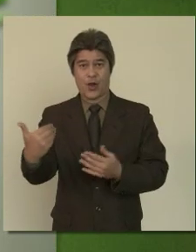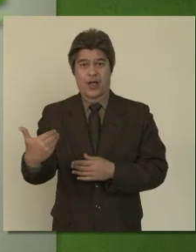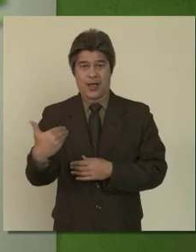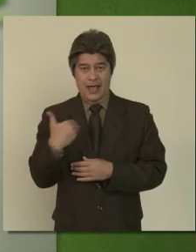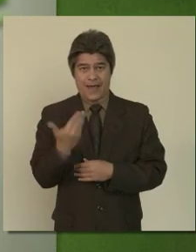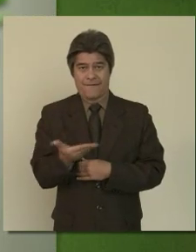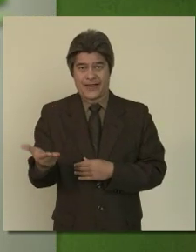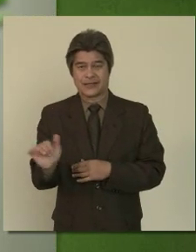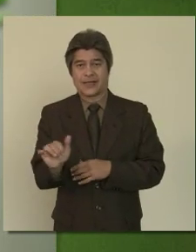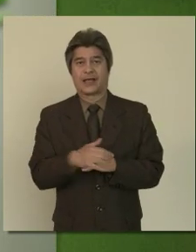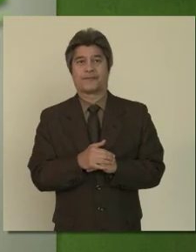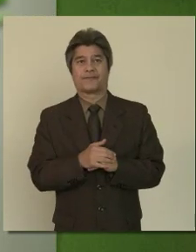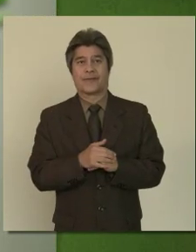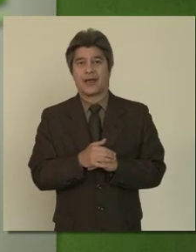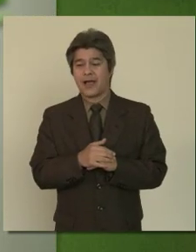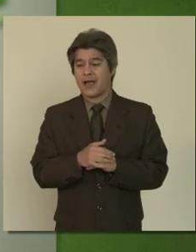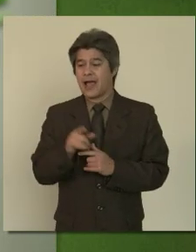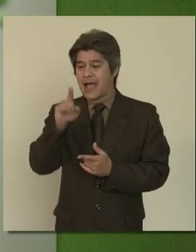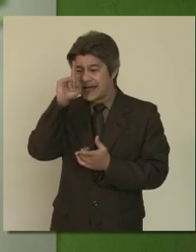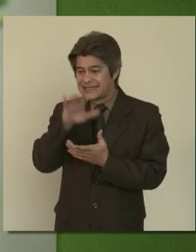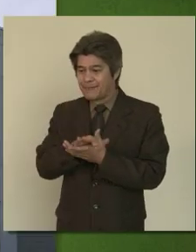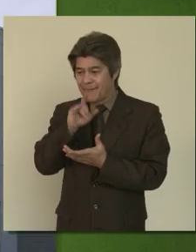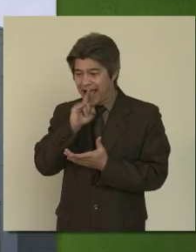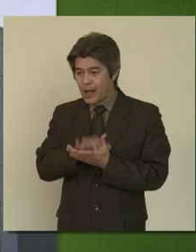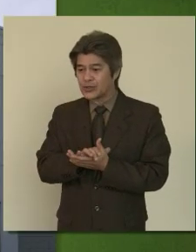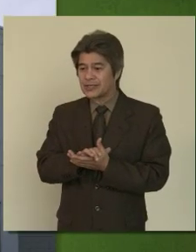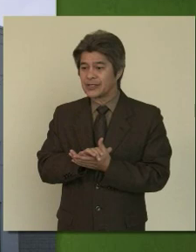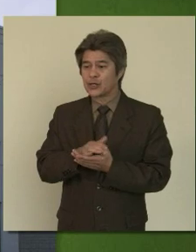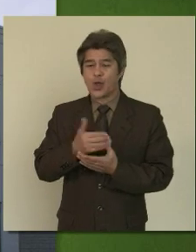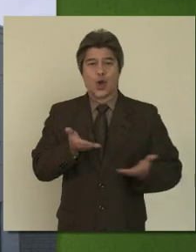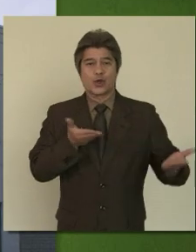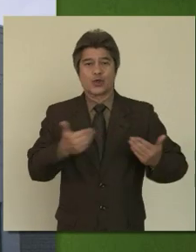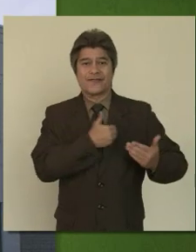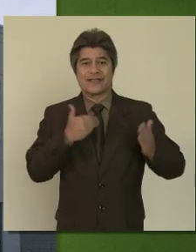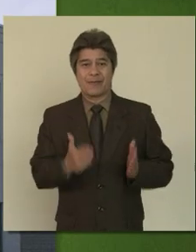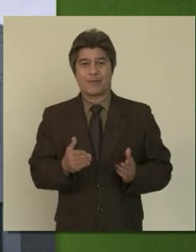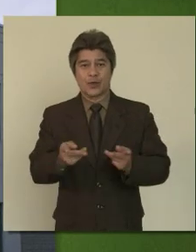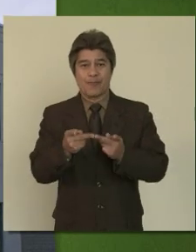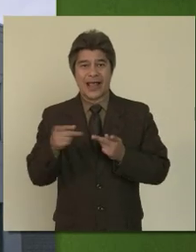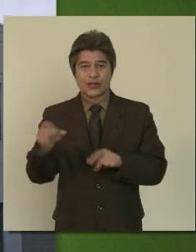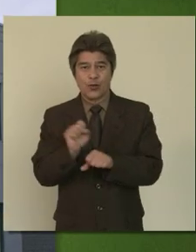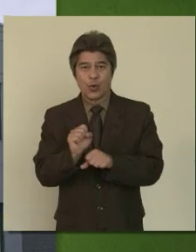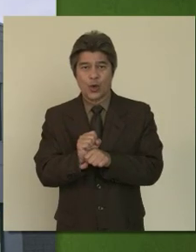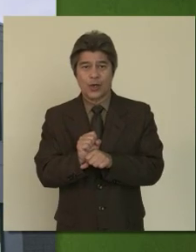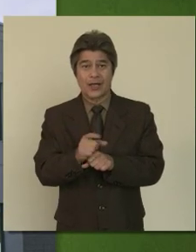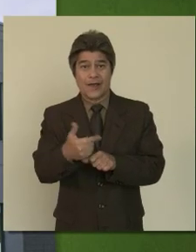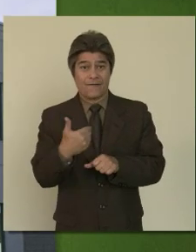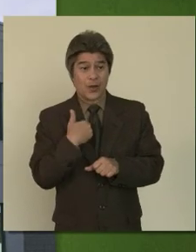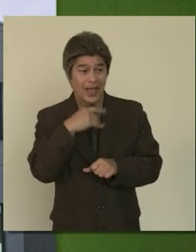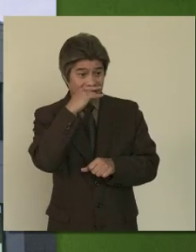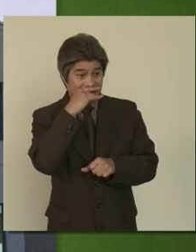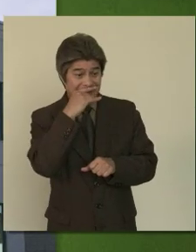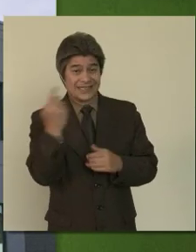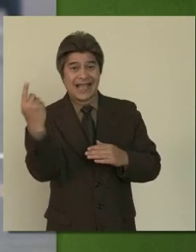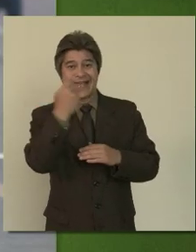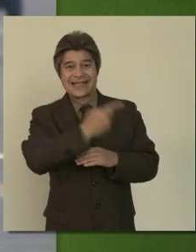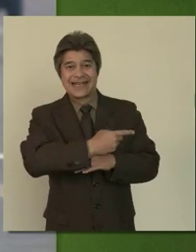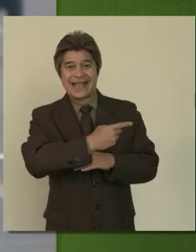plan data includes things like the spouse's or the service member's place of work. If you have kids, day care centers, the schools, how do you best